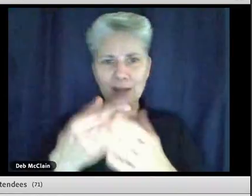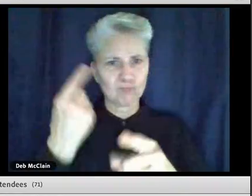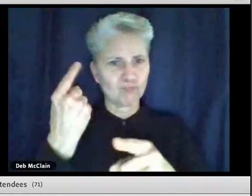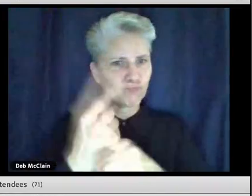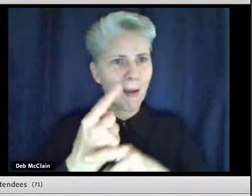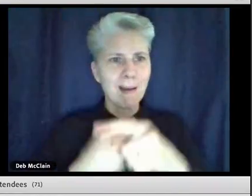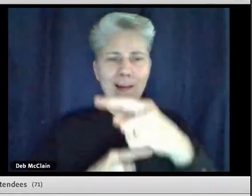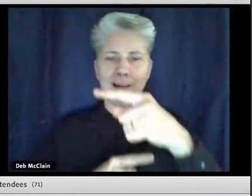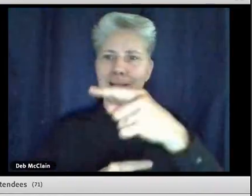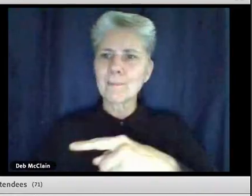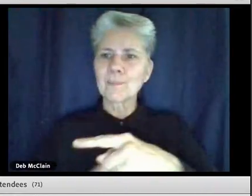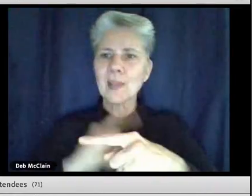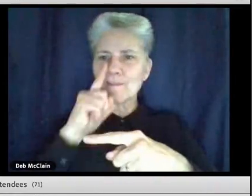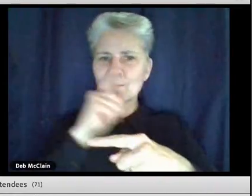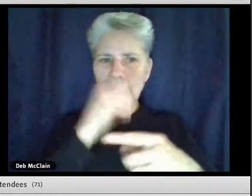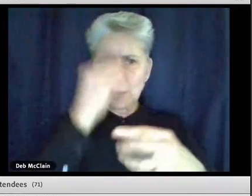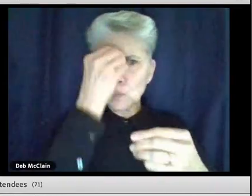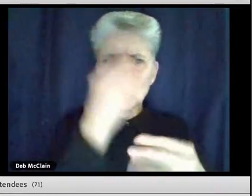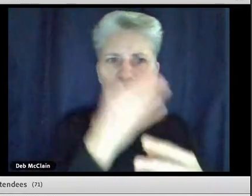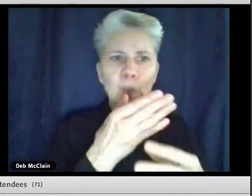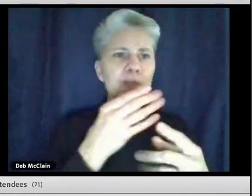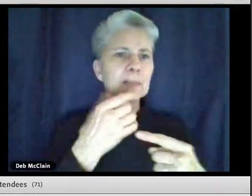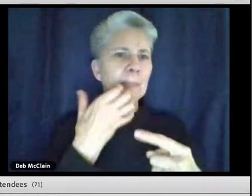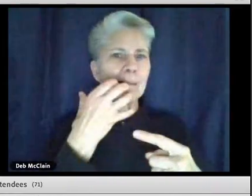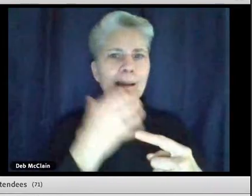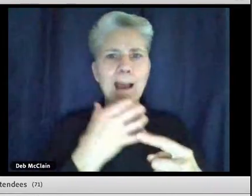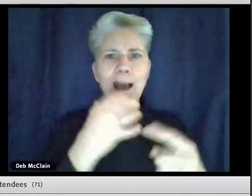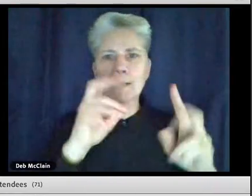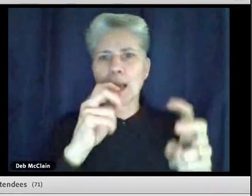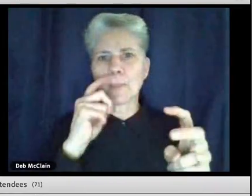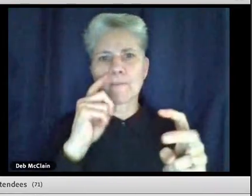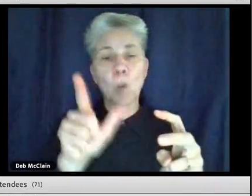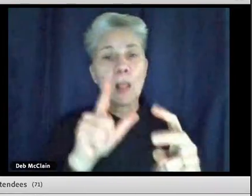This is our science. This is how we get facts, and we get the right facts.